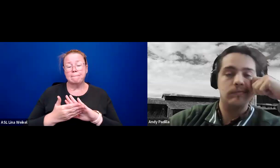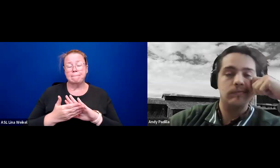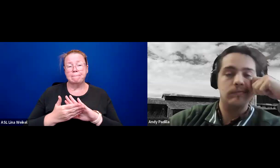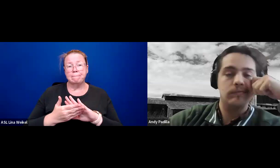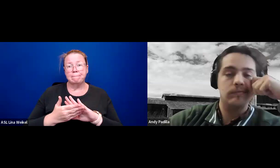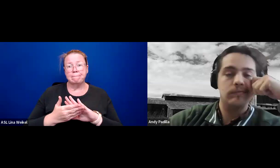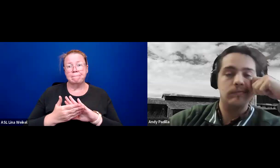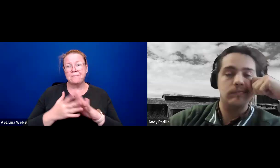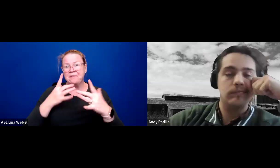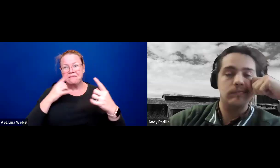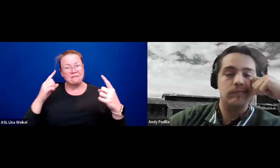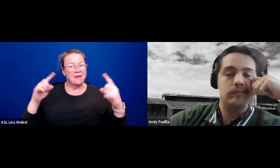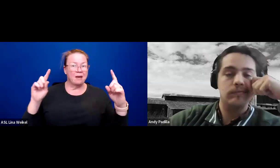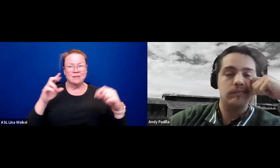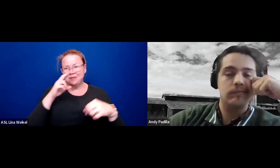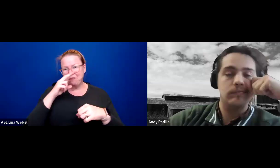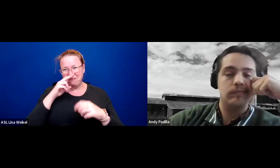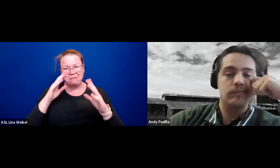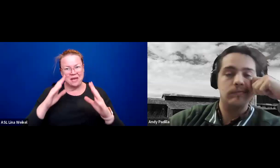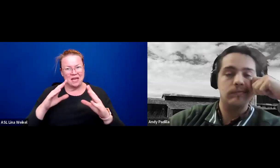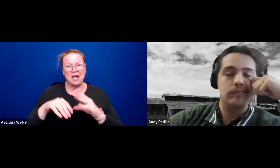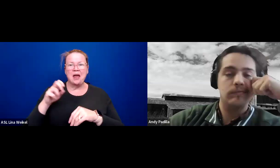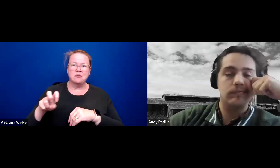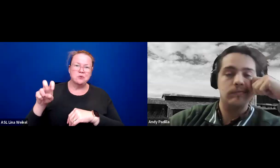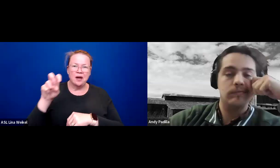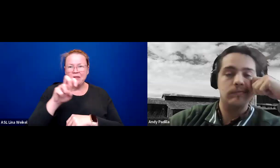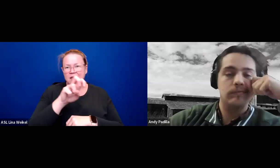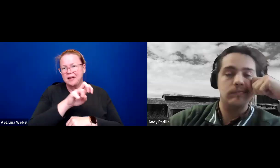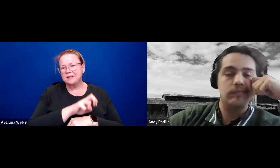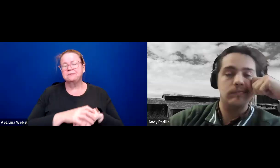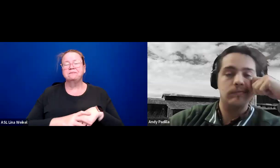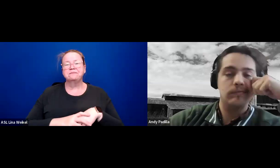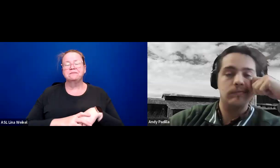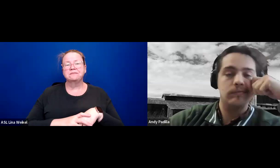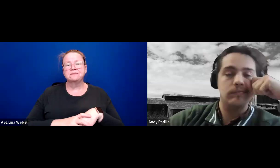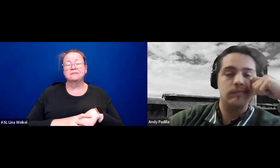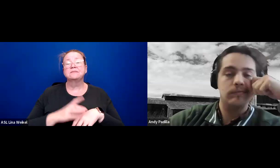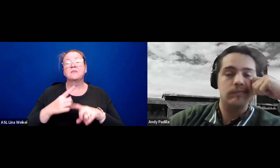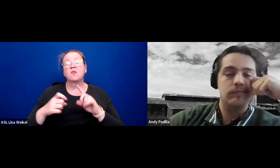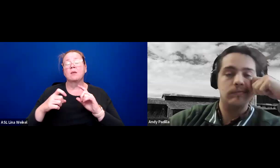Elissa w/ APRIL: famous comedian out on the road. Elissa w/ APRIL: and you know from the Blackfeet nation.